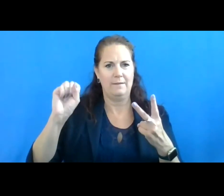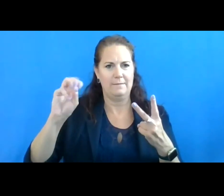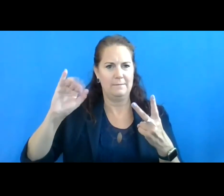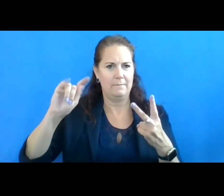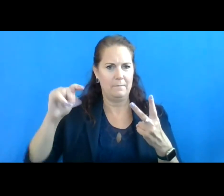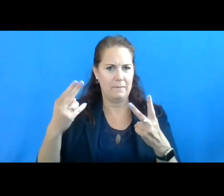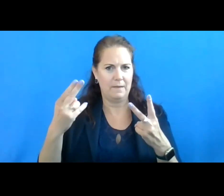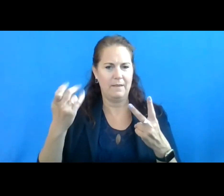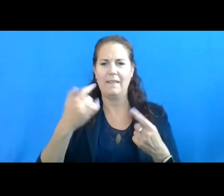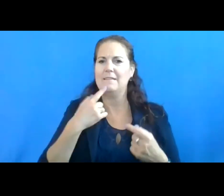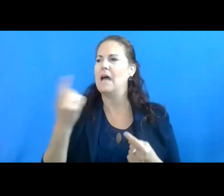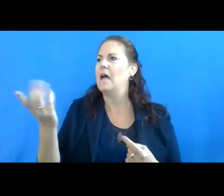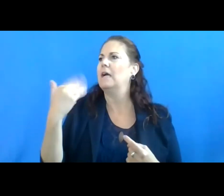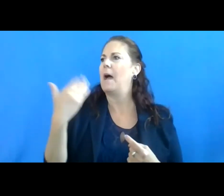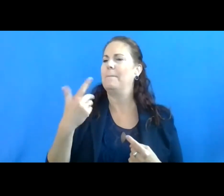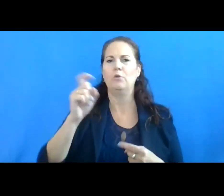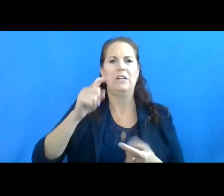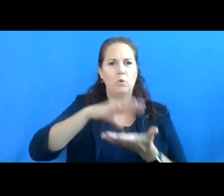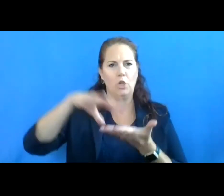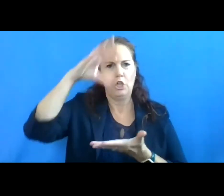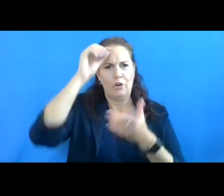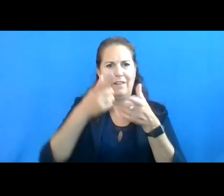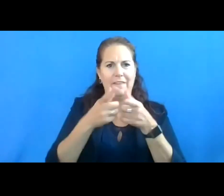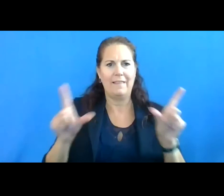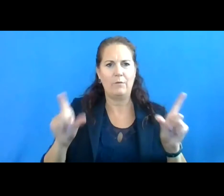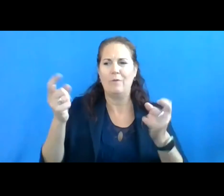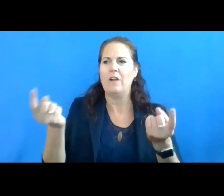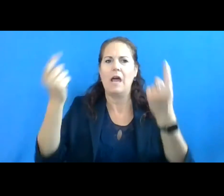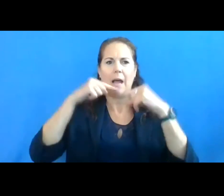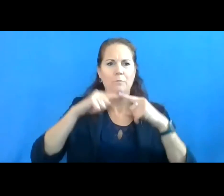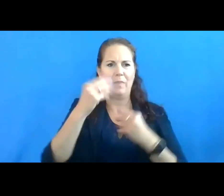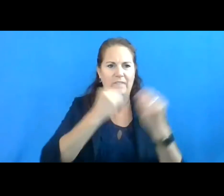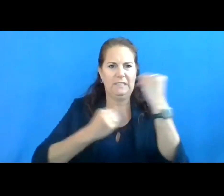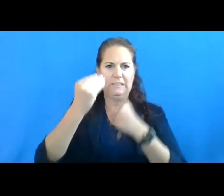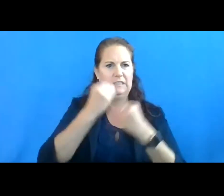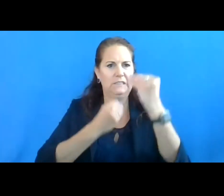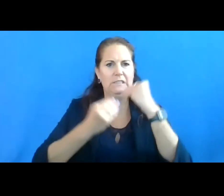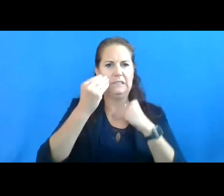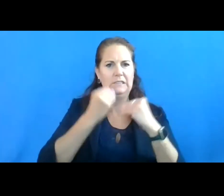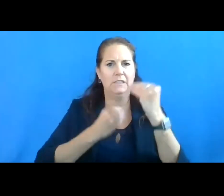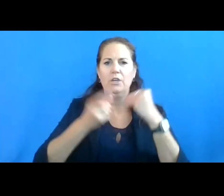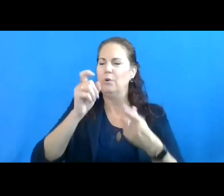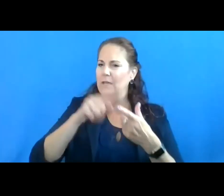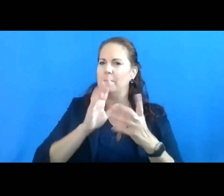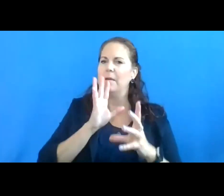And they said, “Come, you need to learn the language, you need to come to the feast, you need to be a part of society.”